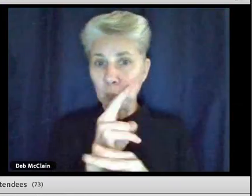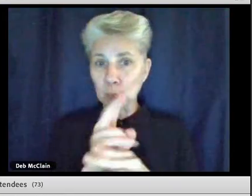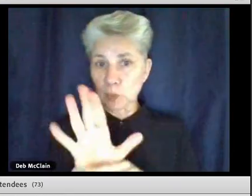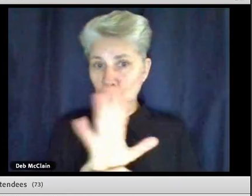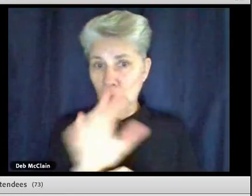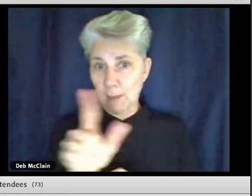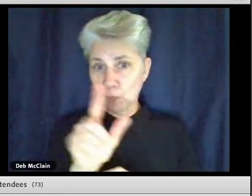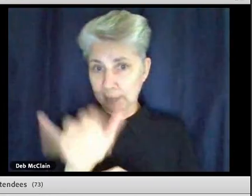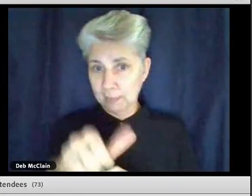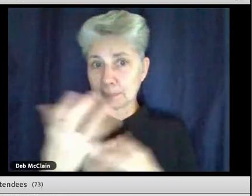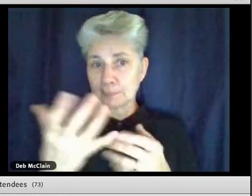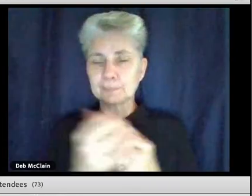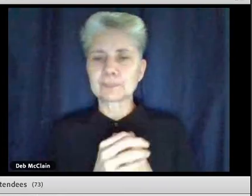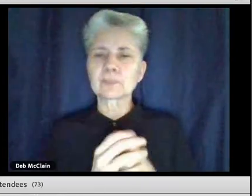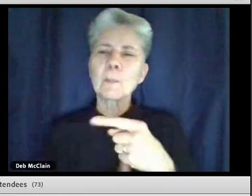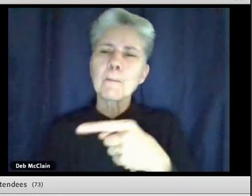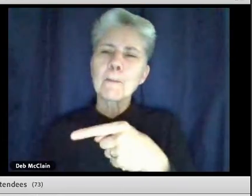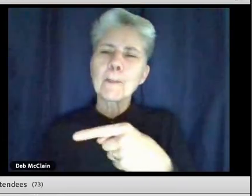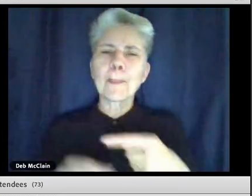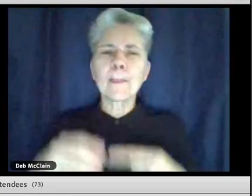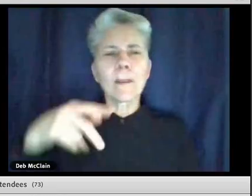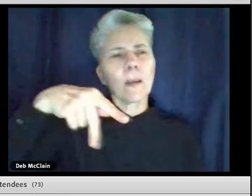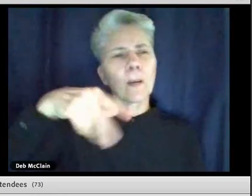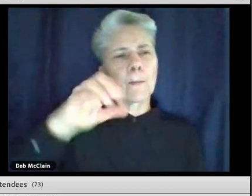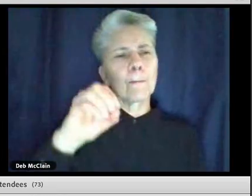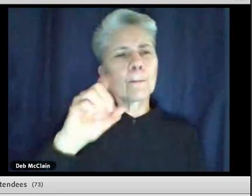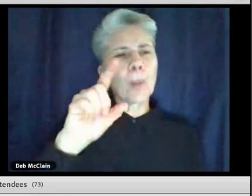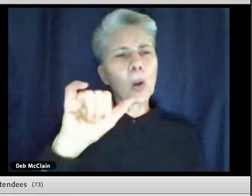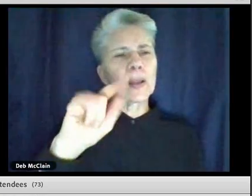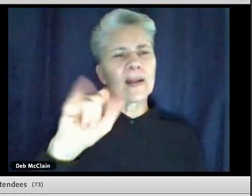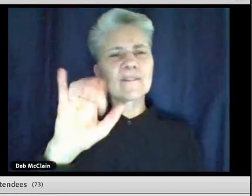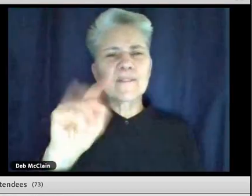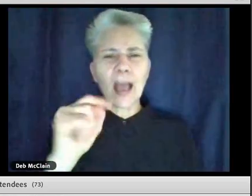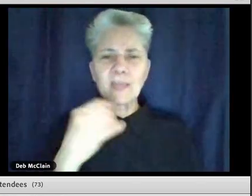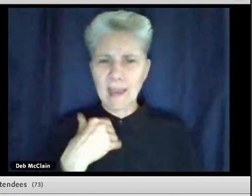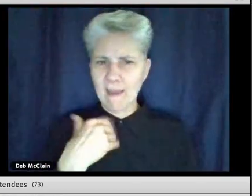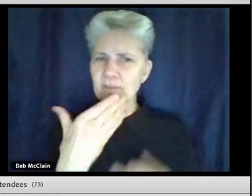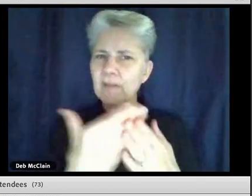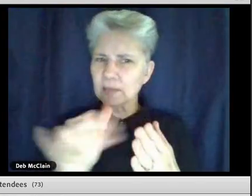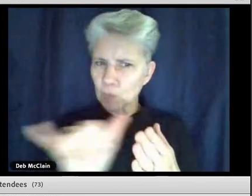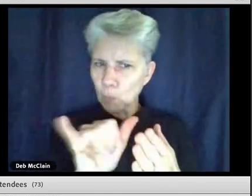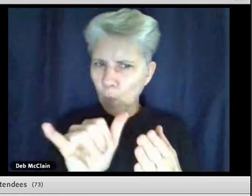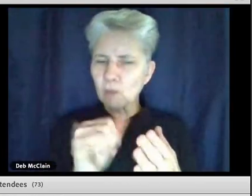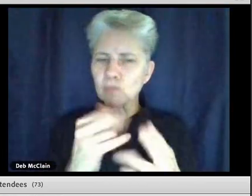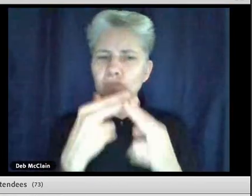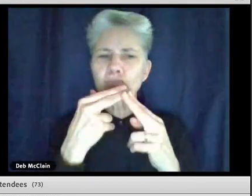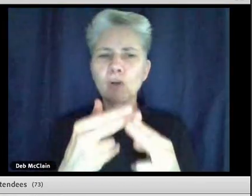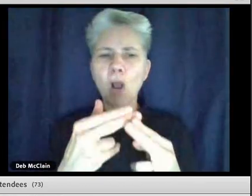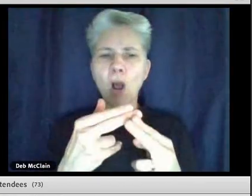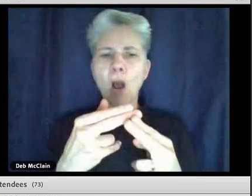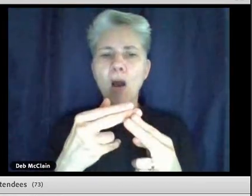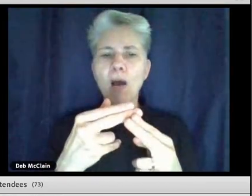different things like that. Politifact: What they do is, they also have some facts,